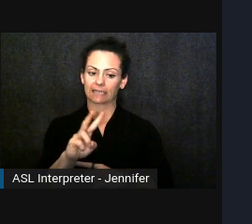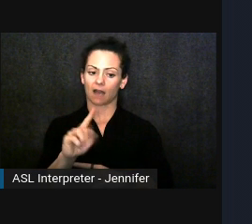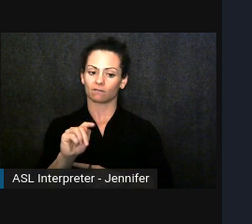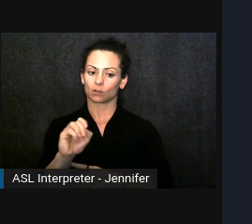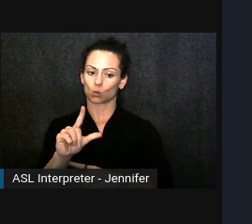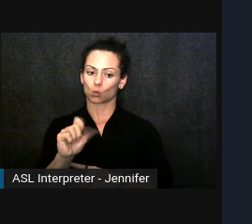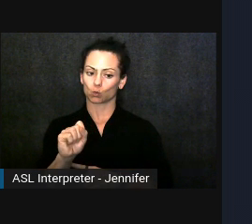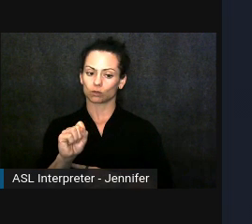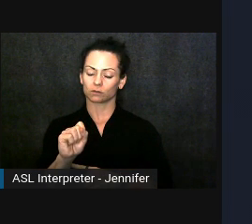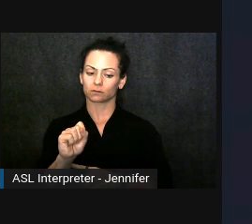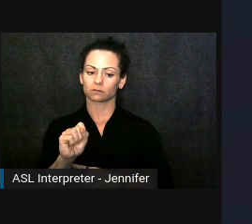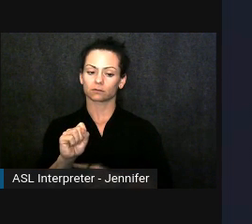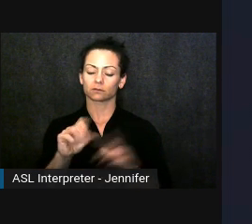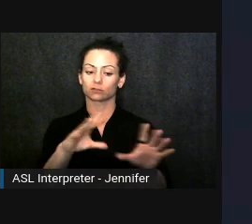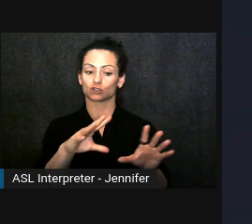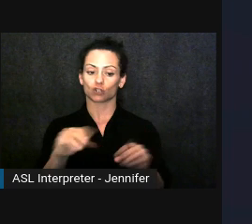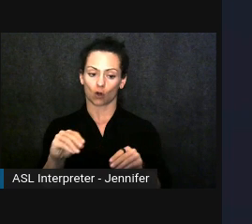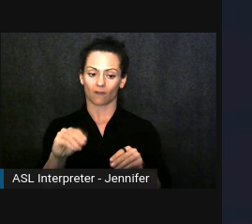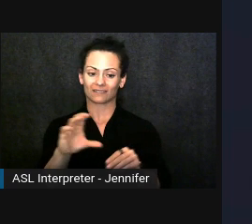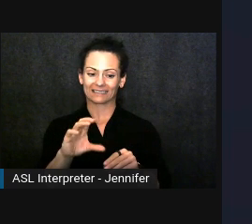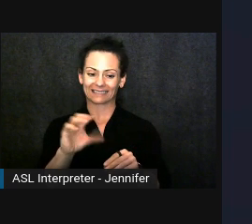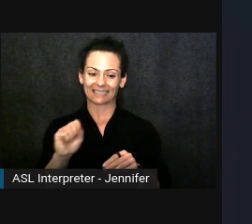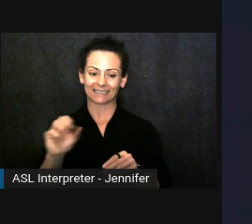and the, you know, the visuals on a site,